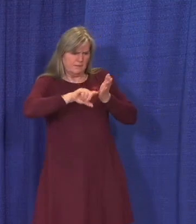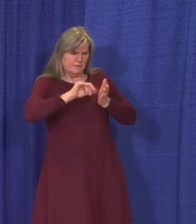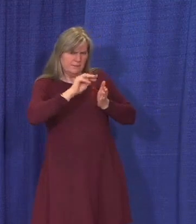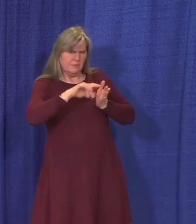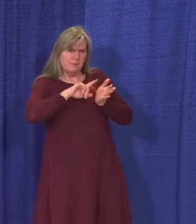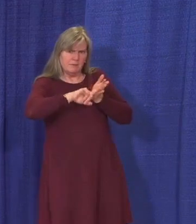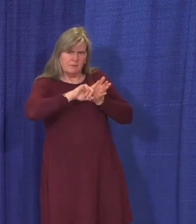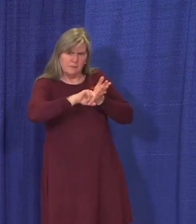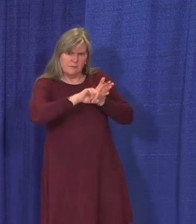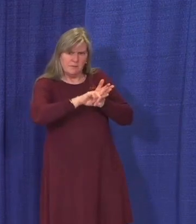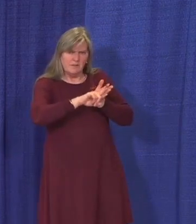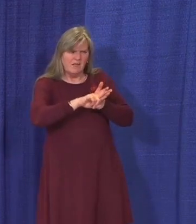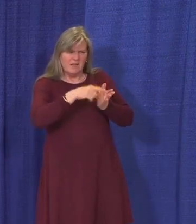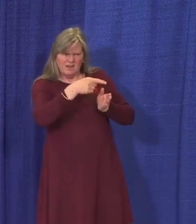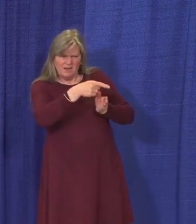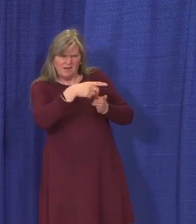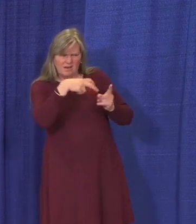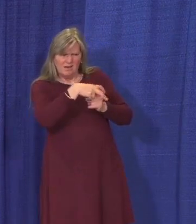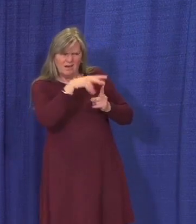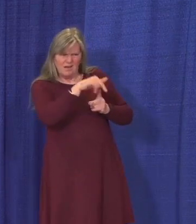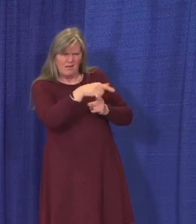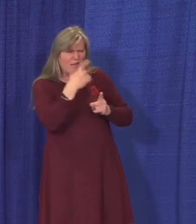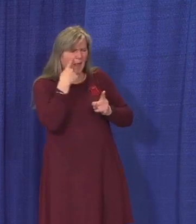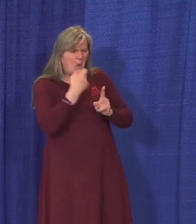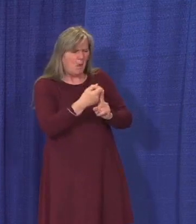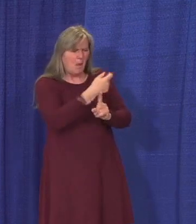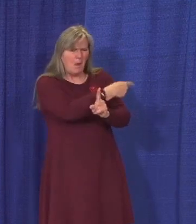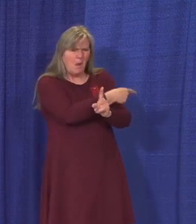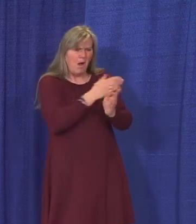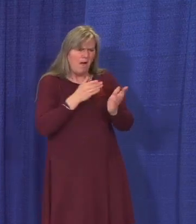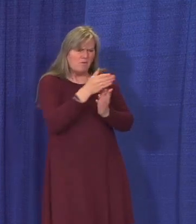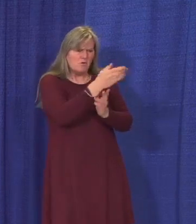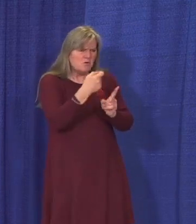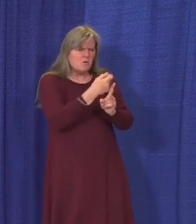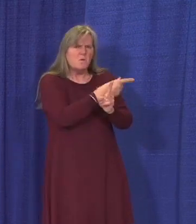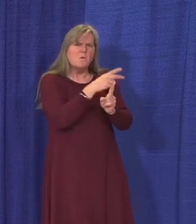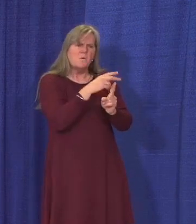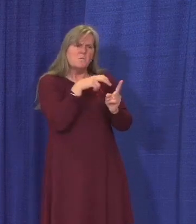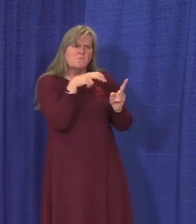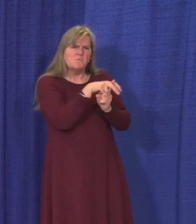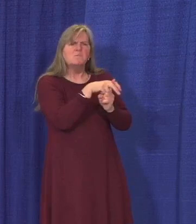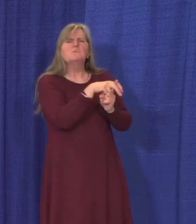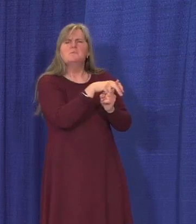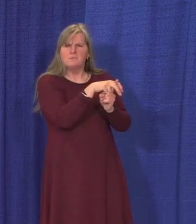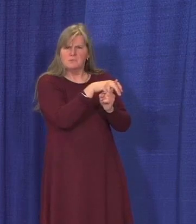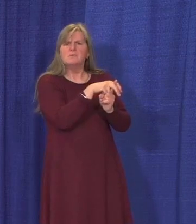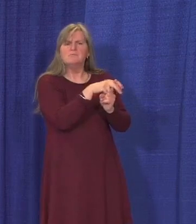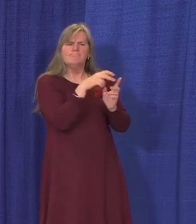travel respectfully. The government of Yukon's Cima